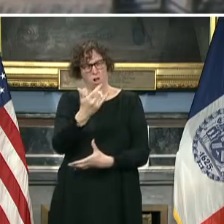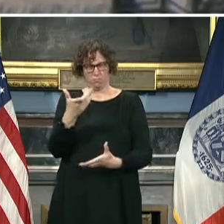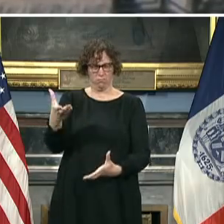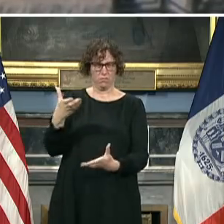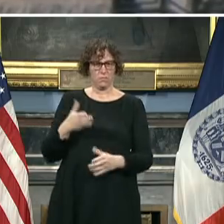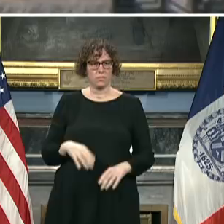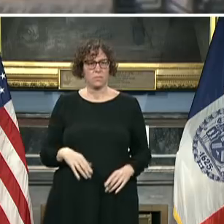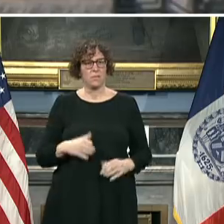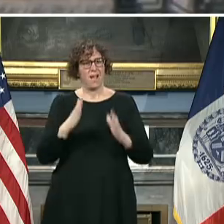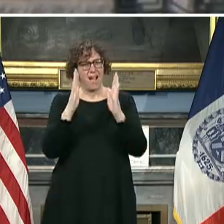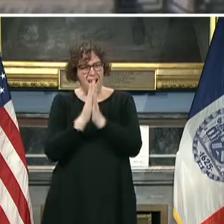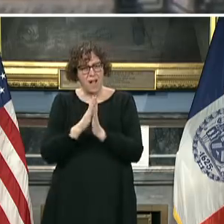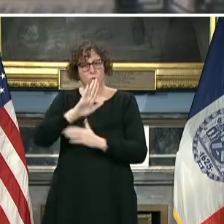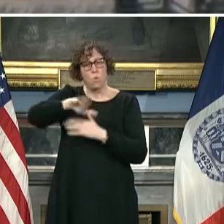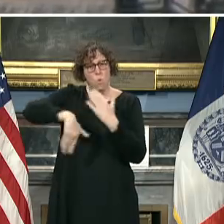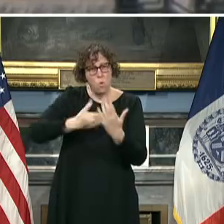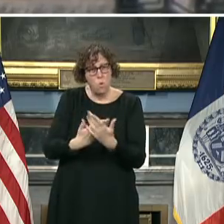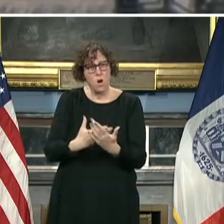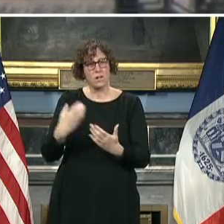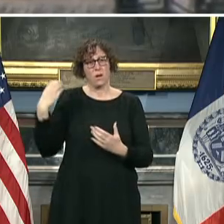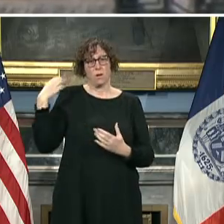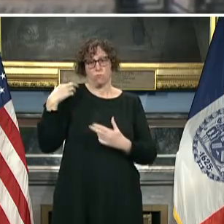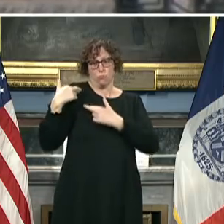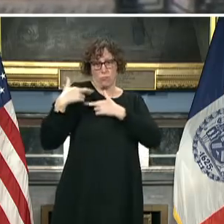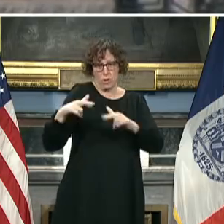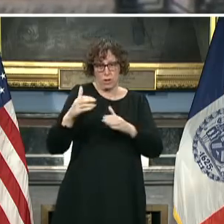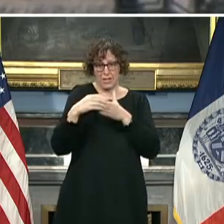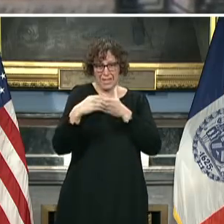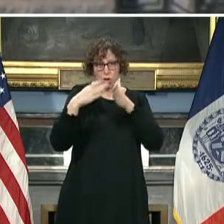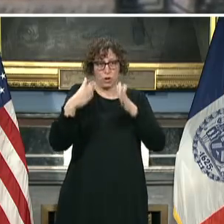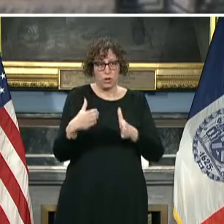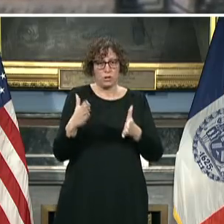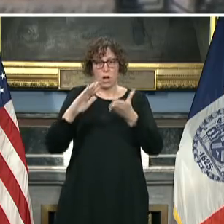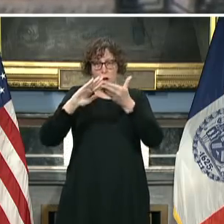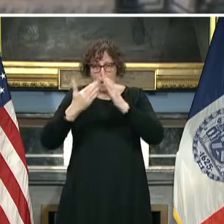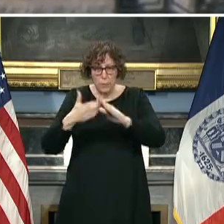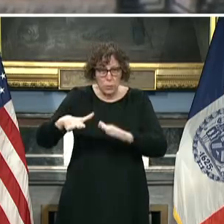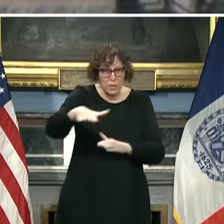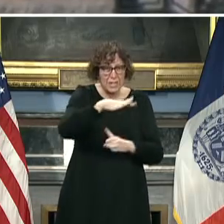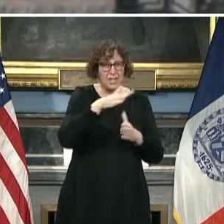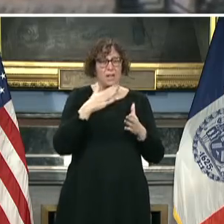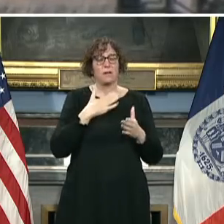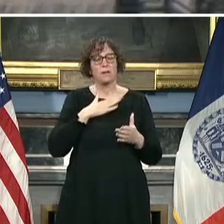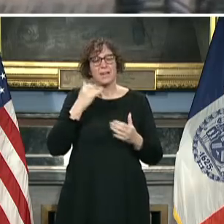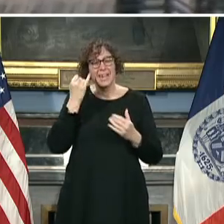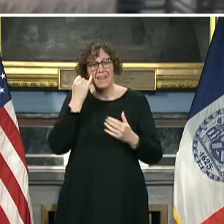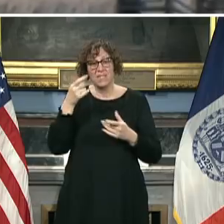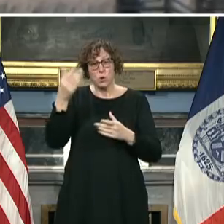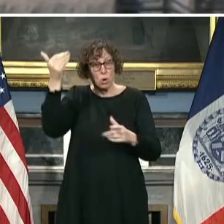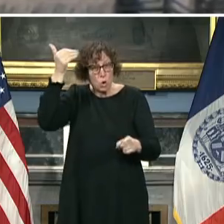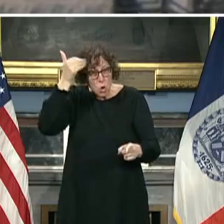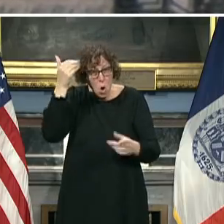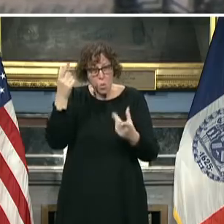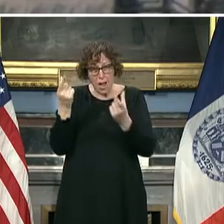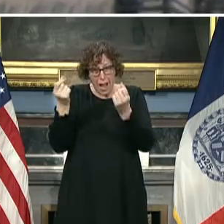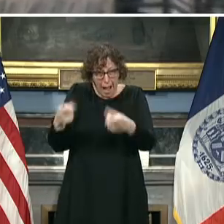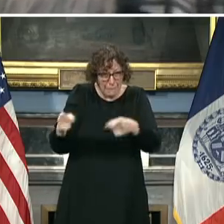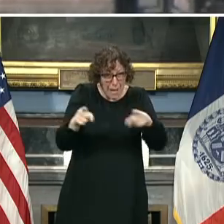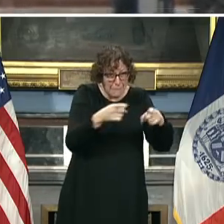TO UNDERSTAN D THIS, YOU'RE DOING A SERVICE TO OTHEEE. IF U SGK TH GG PE CA1 RRT C P F HPE TM ATT CME LL THW THSO